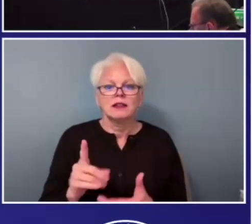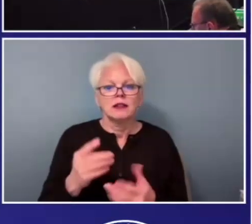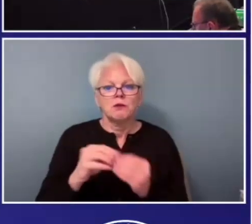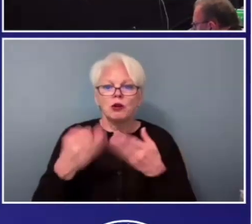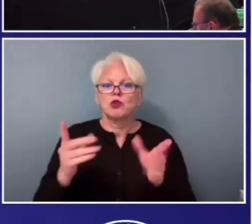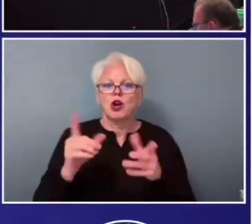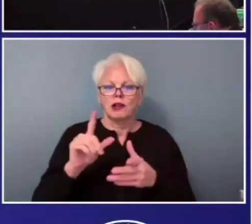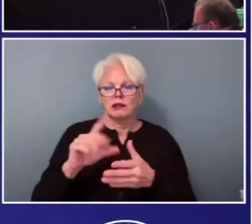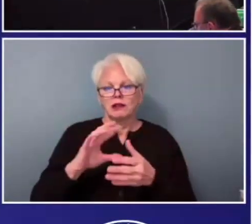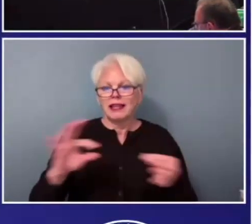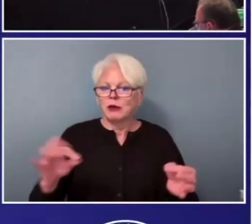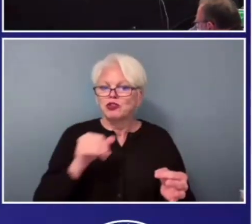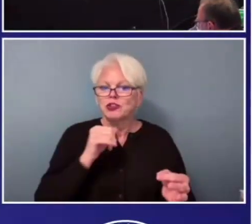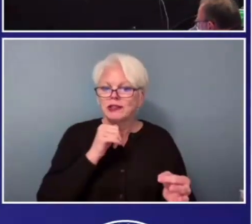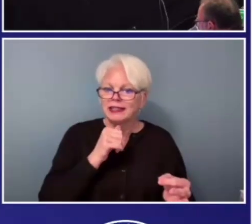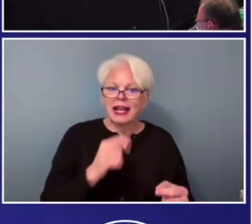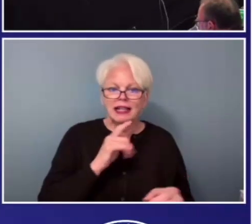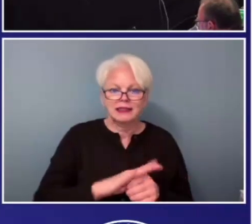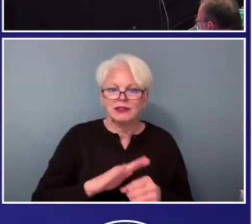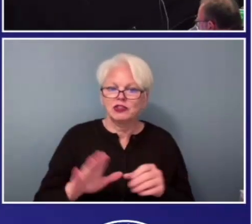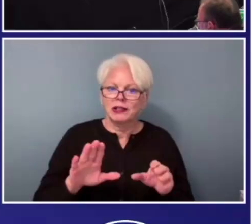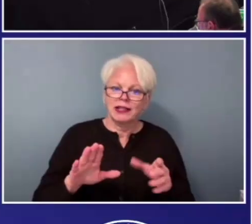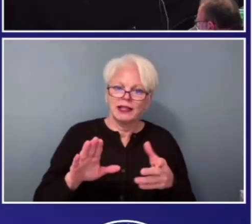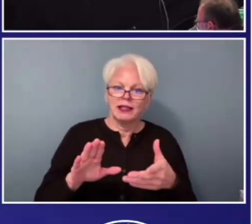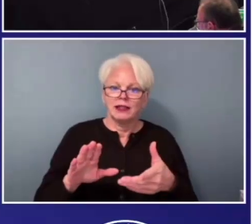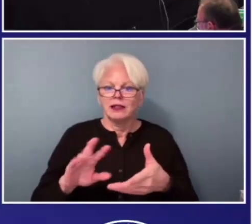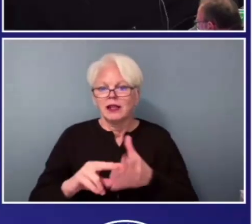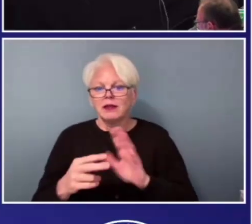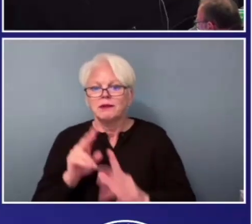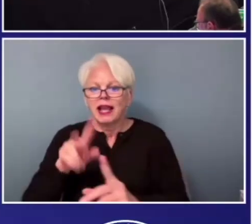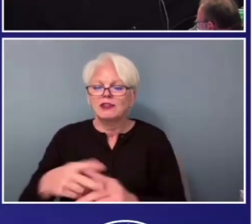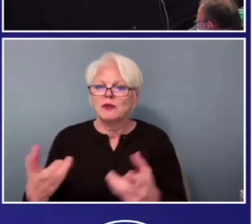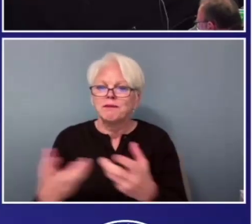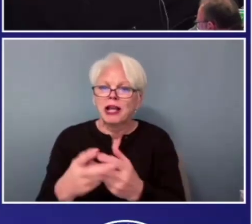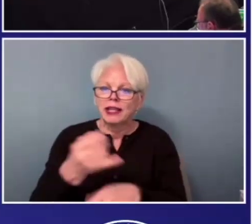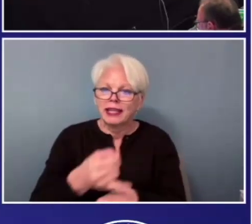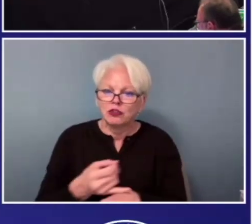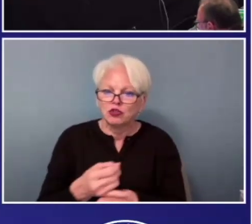subsidy thing. Yeah. So we just need to add a cross-reference to do that, I believe.